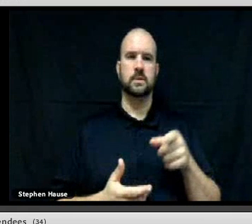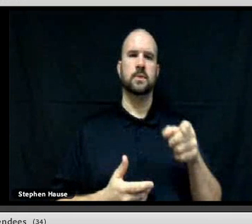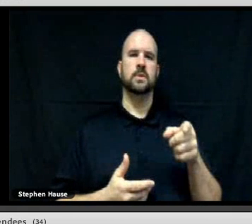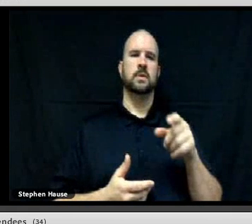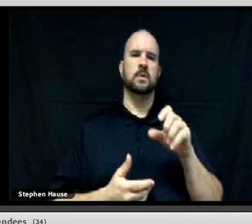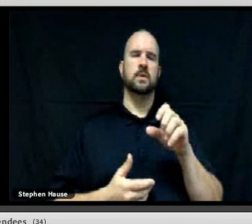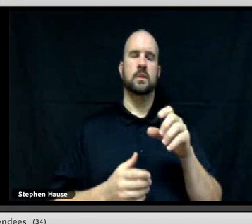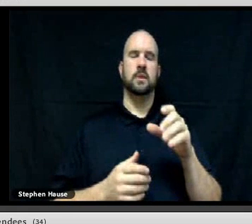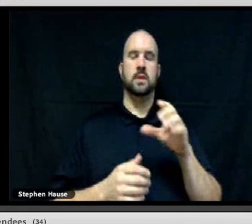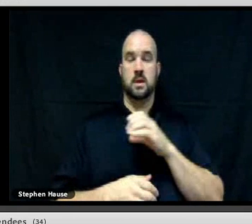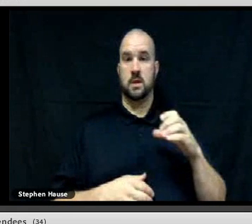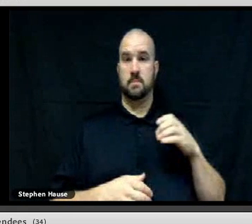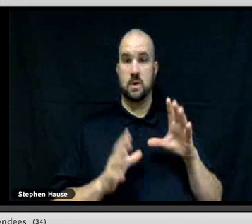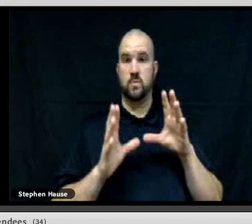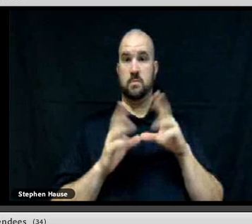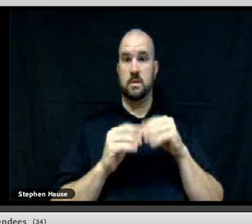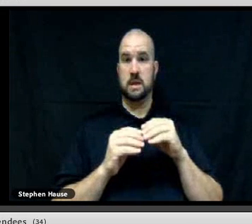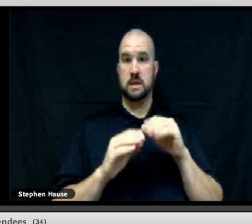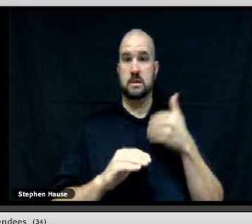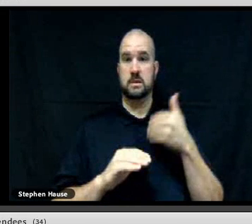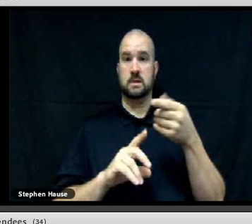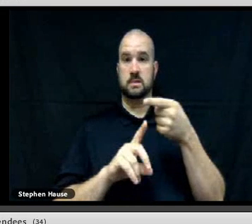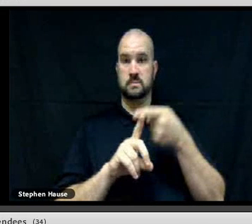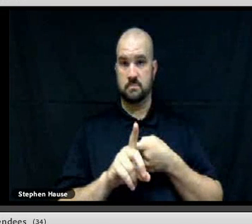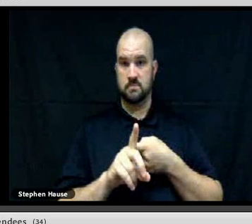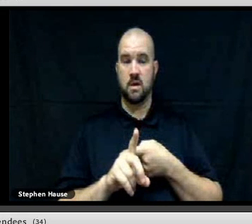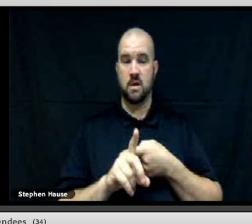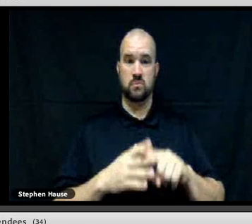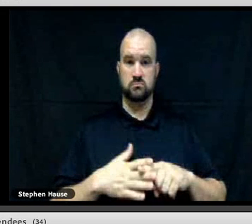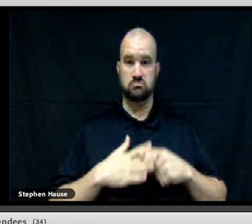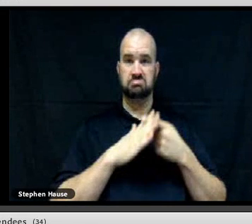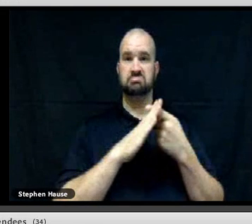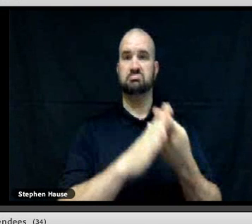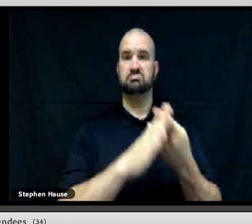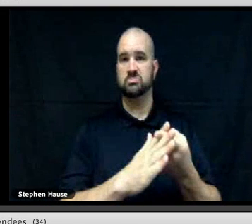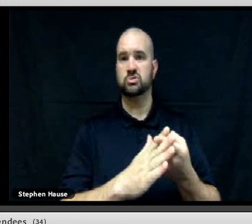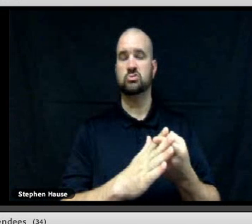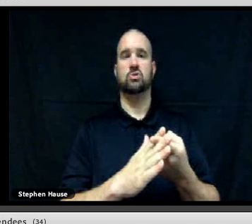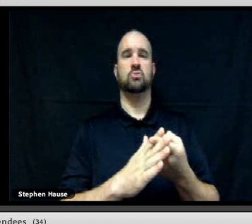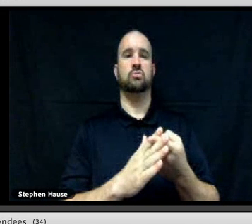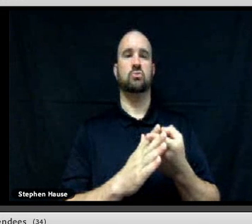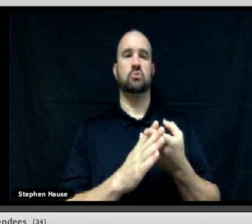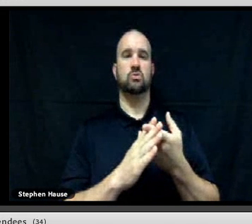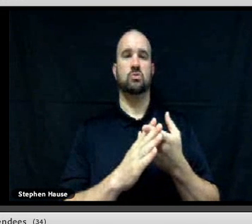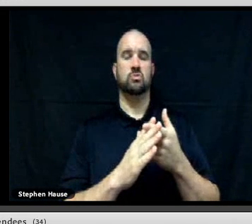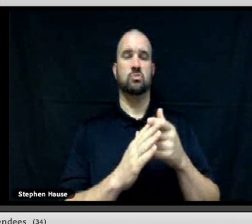uh, to begin some of that, um, guiding, uh,